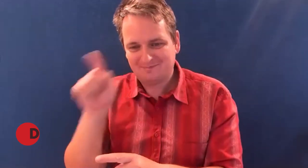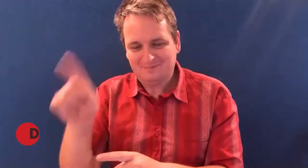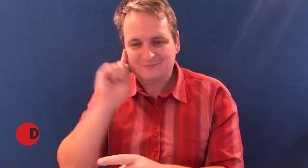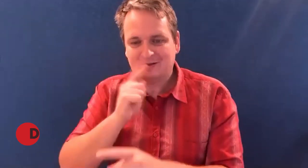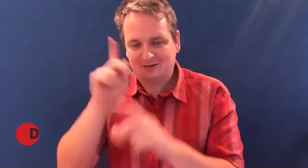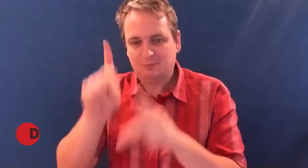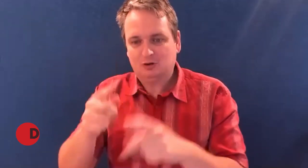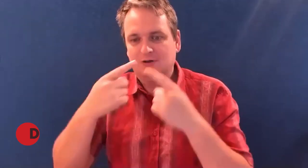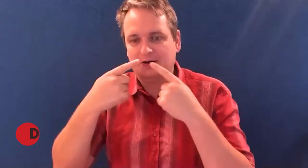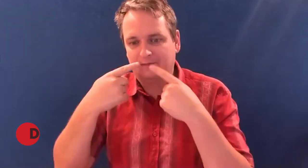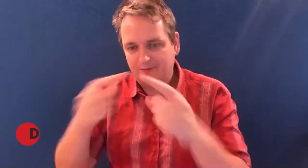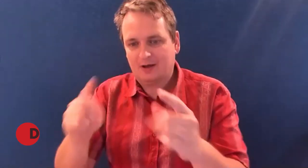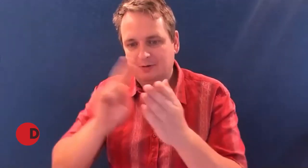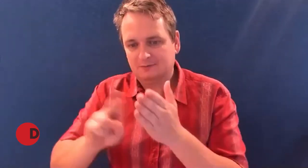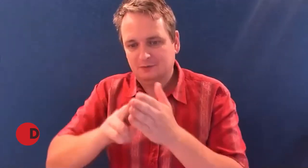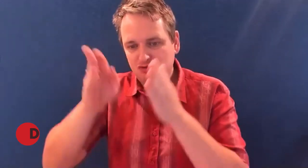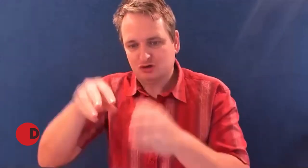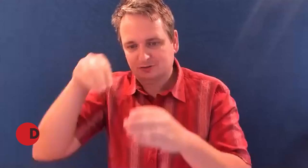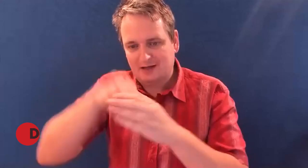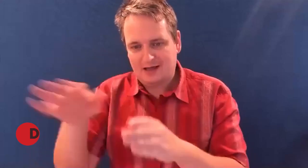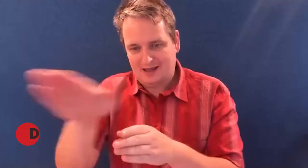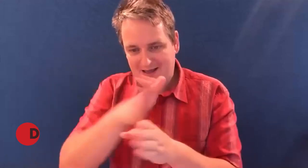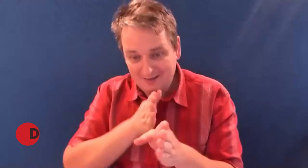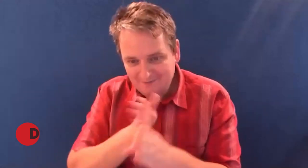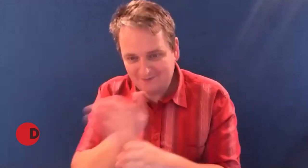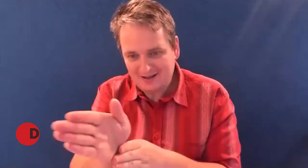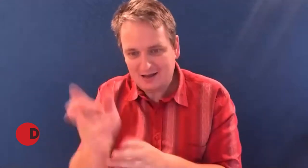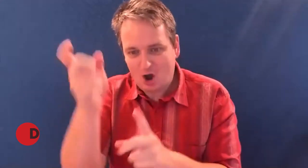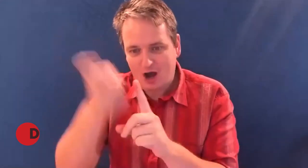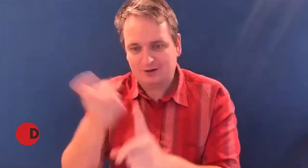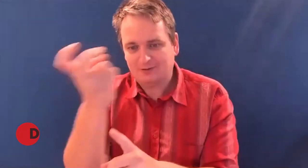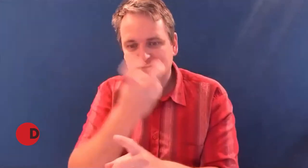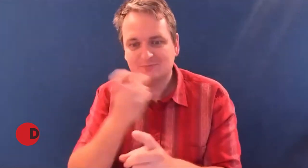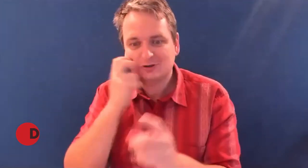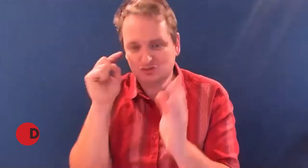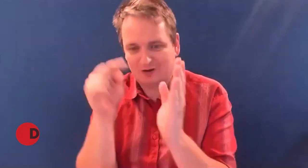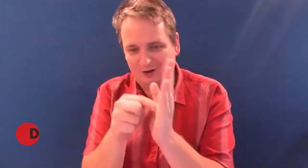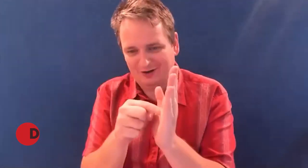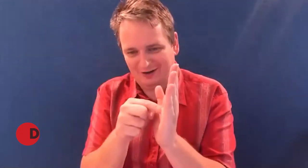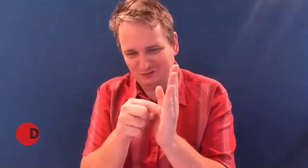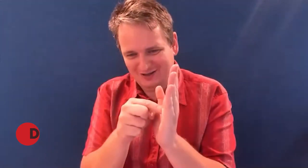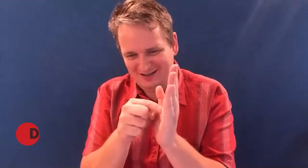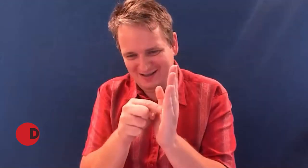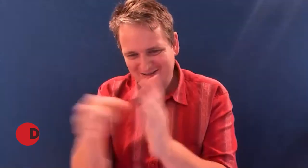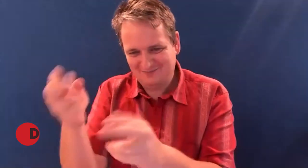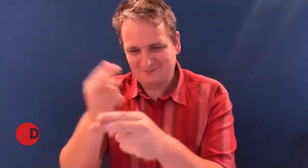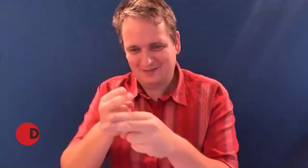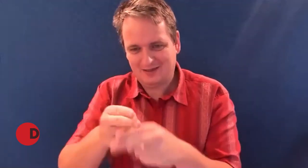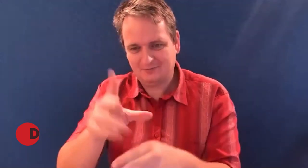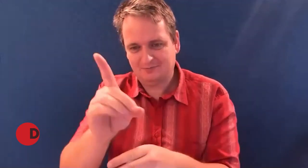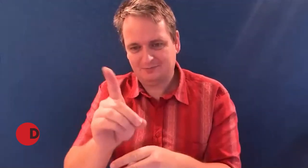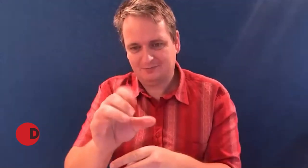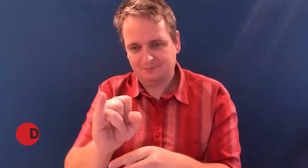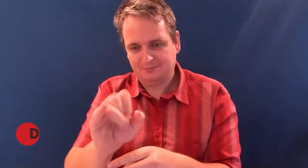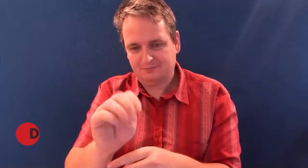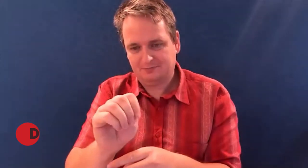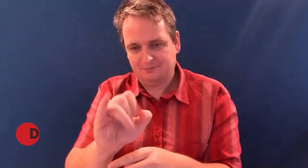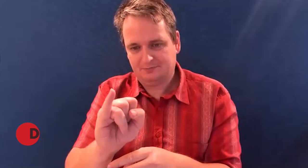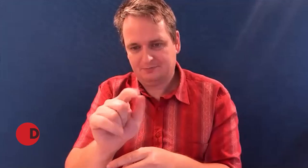This Deaf person is a famous researcher in his field of auto speech recognition;